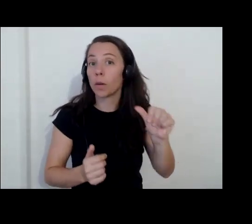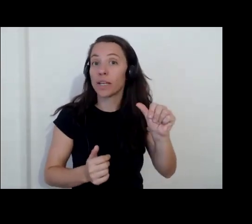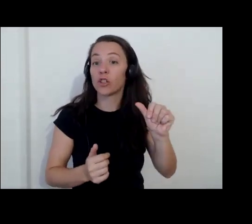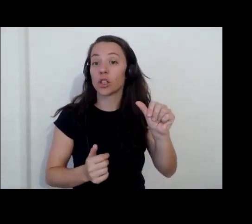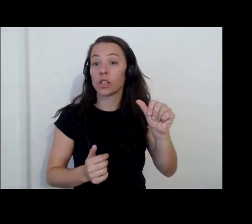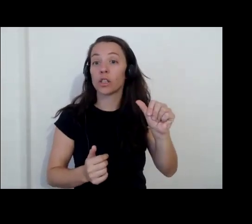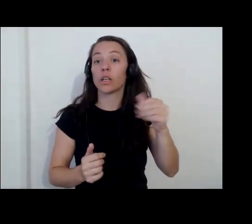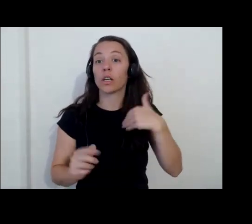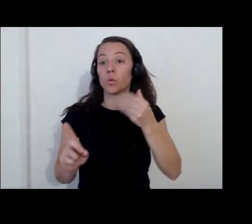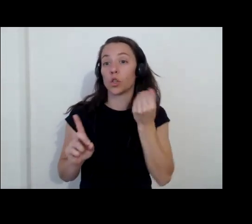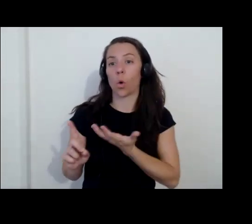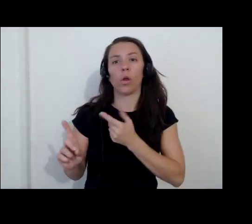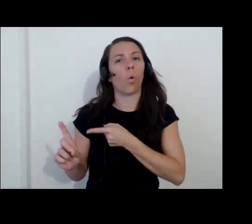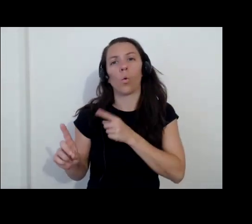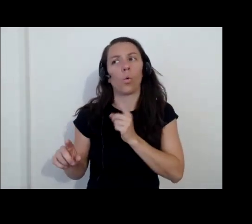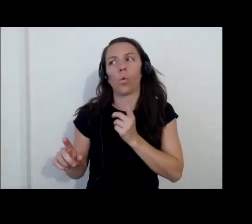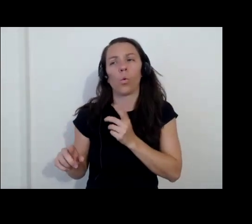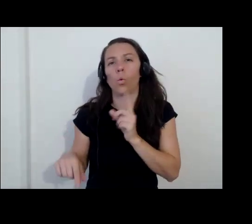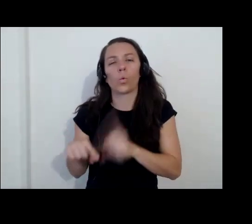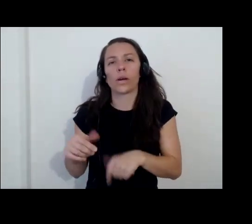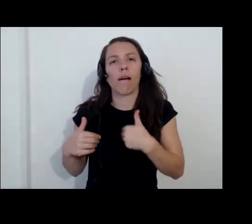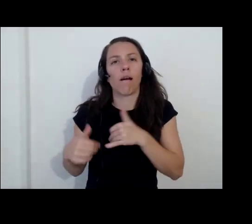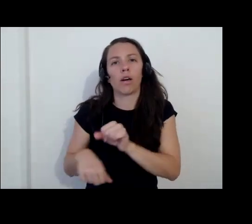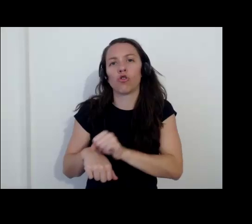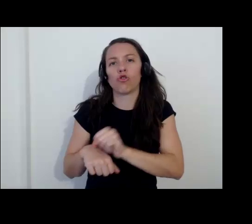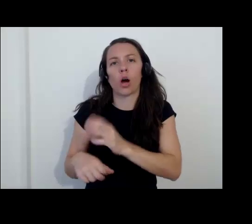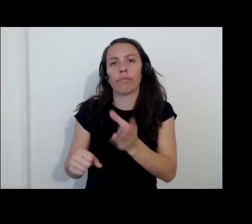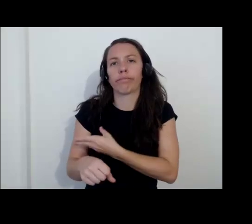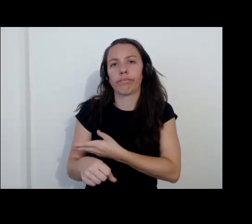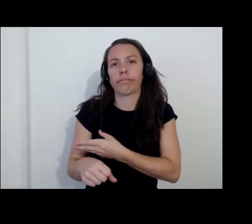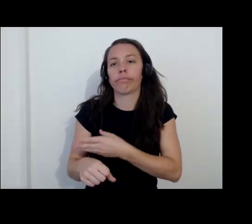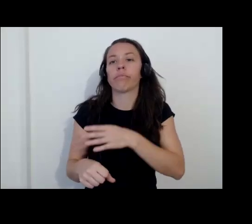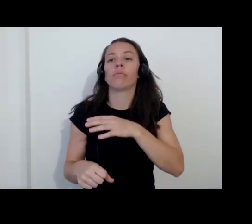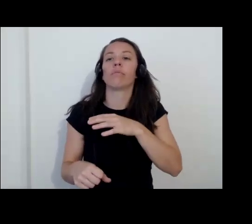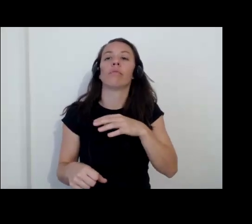And I lost that job due to disability discrimination.